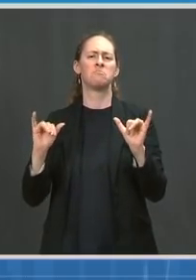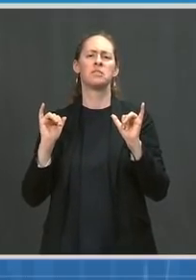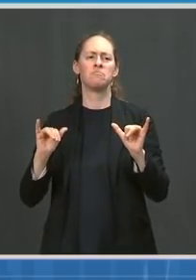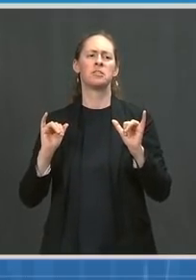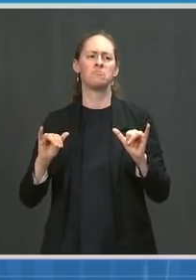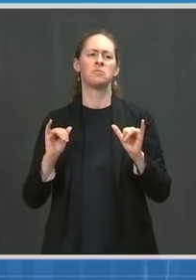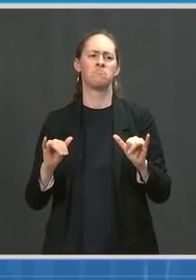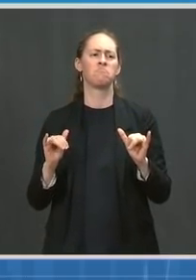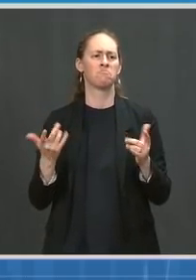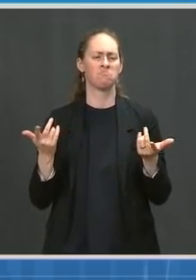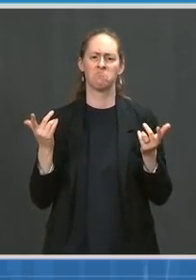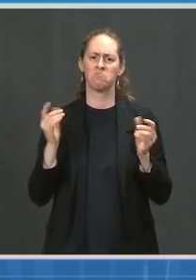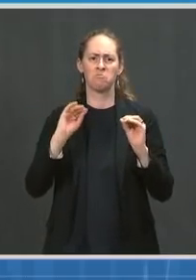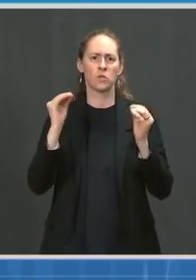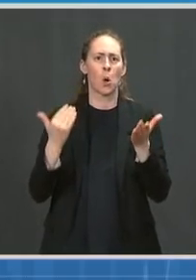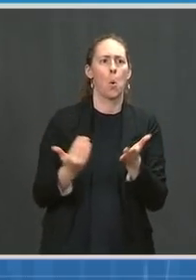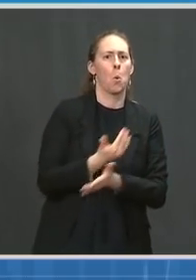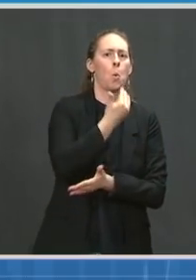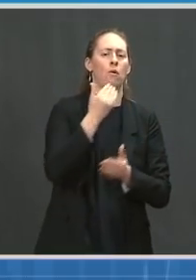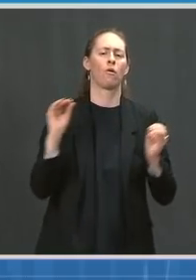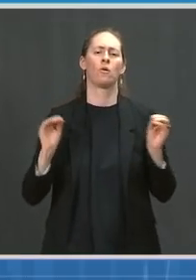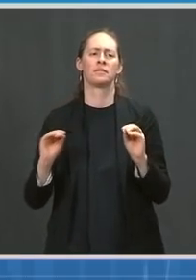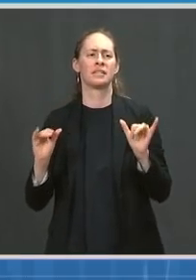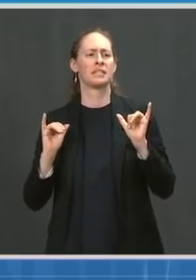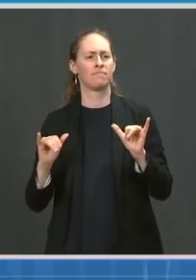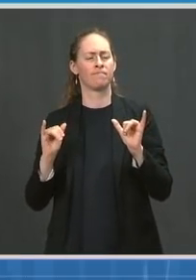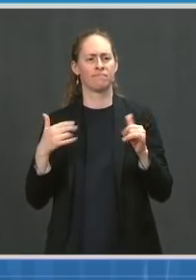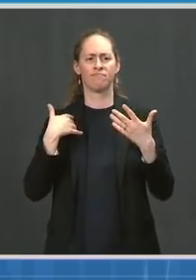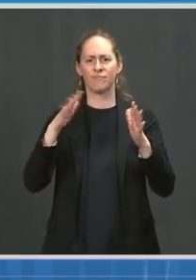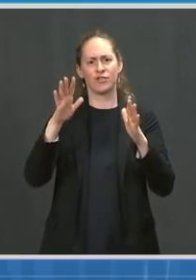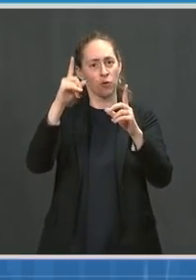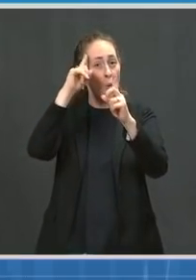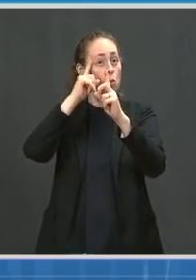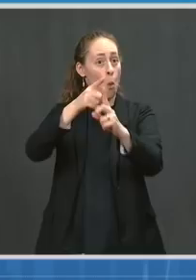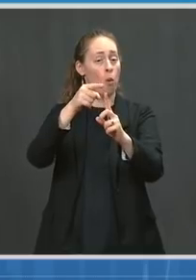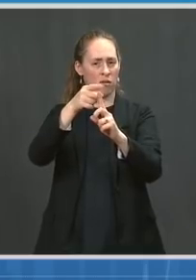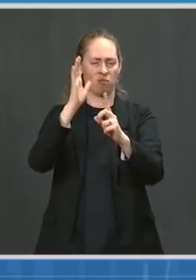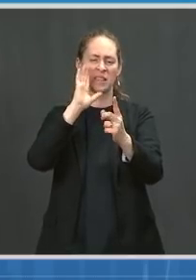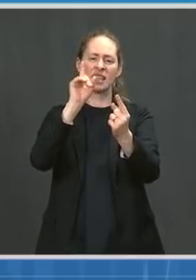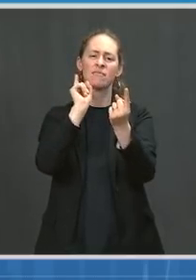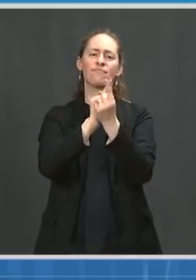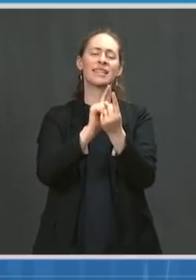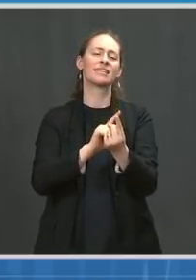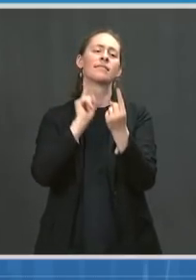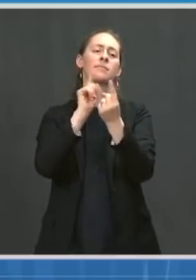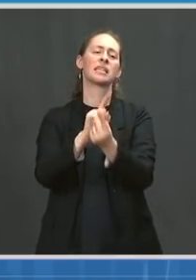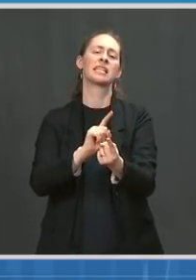for the various goals that we've set. The next goal that is in our sight is 200 million doses